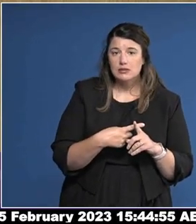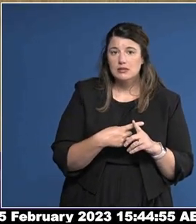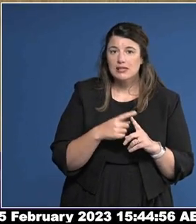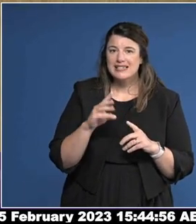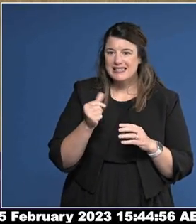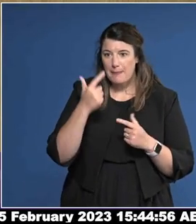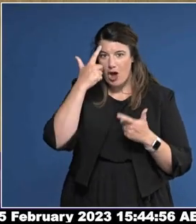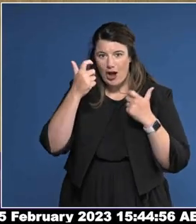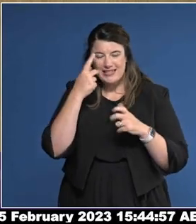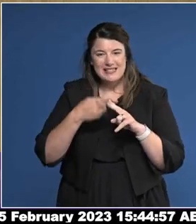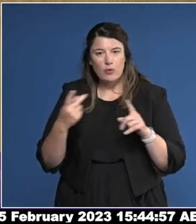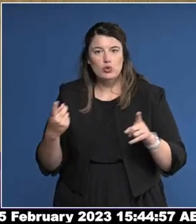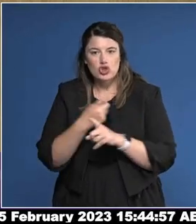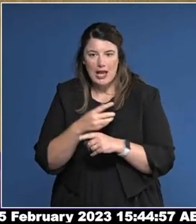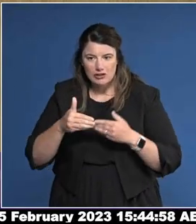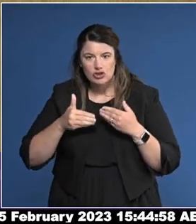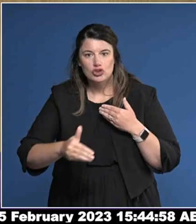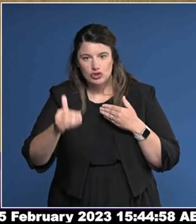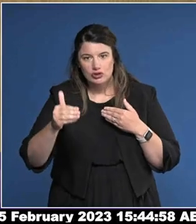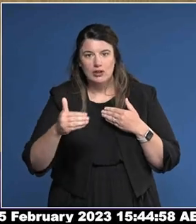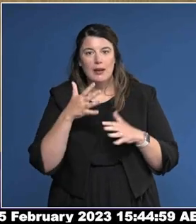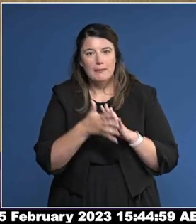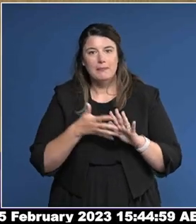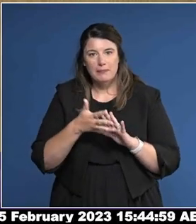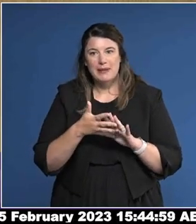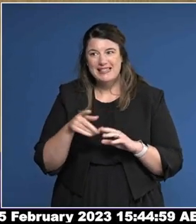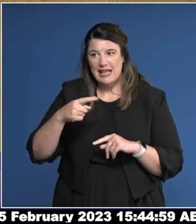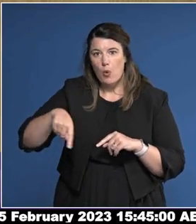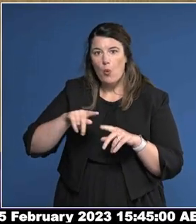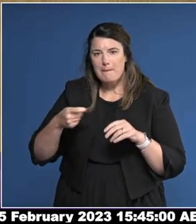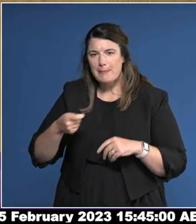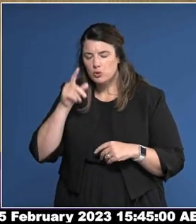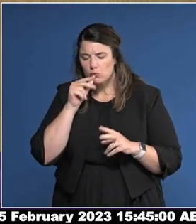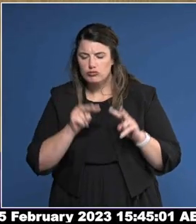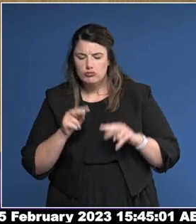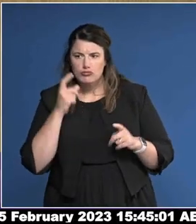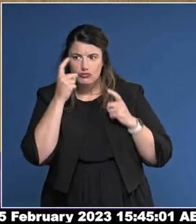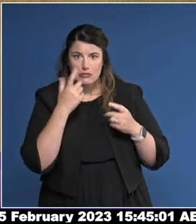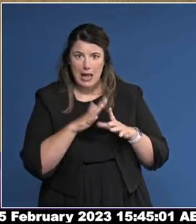members to have a look at proactively in terms of their practice, a bit of a head's up